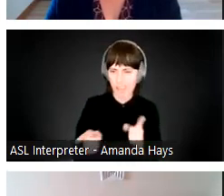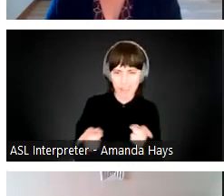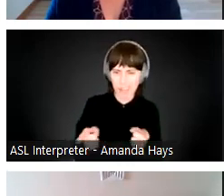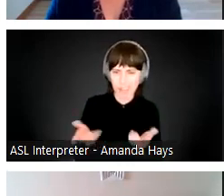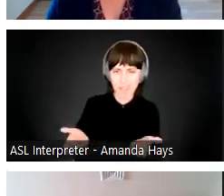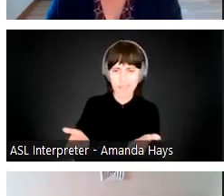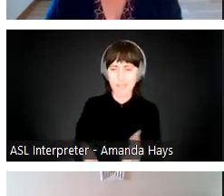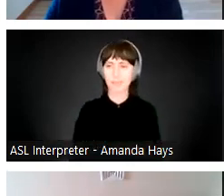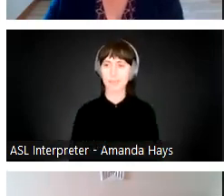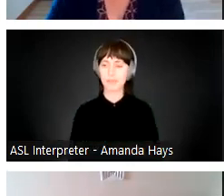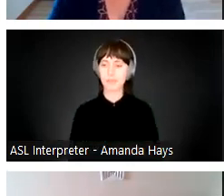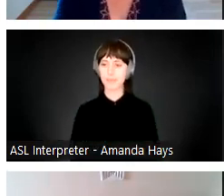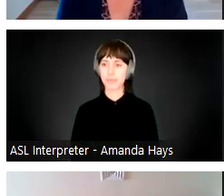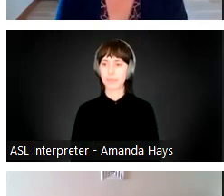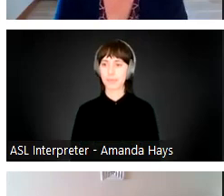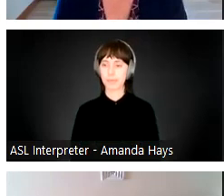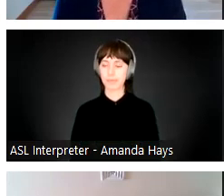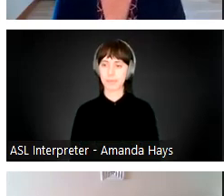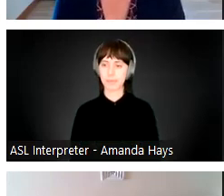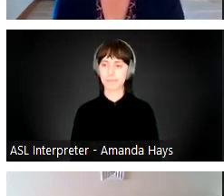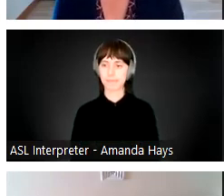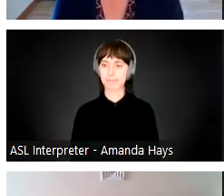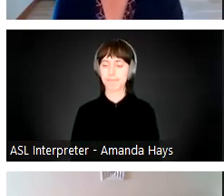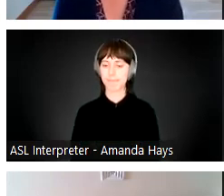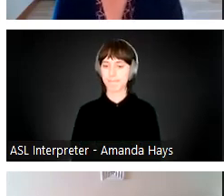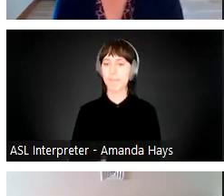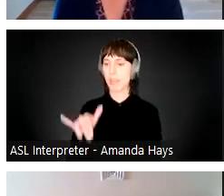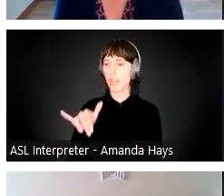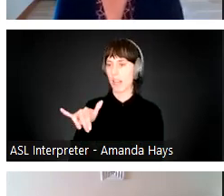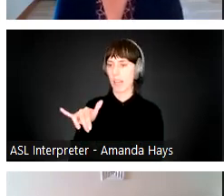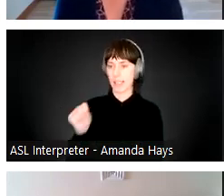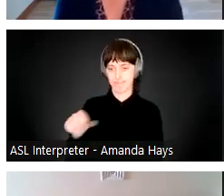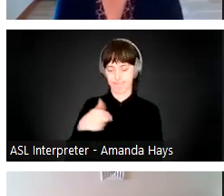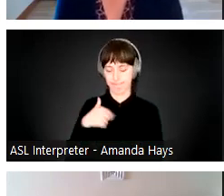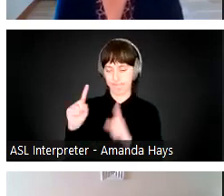Yes, and so as I mentioned earlier, the